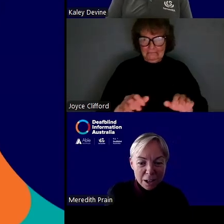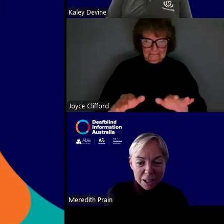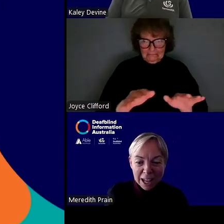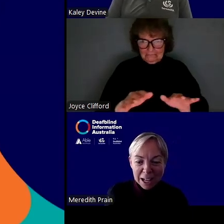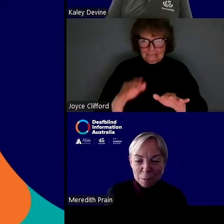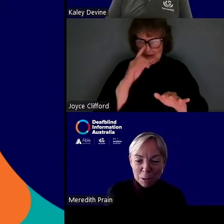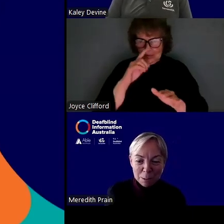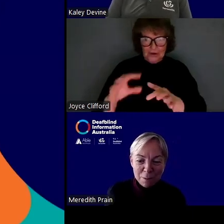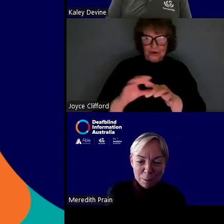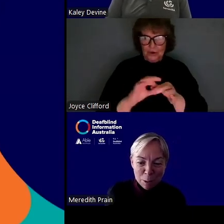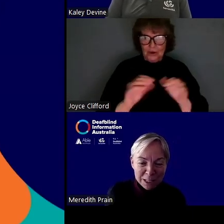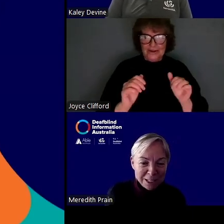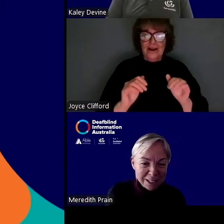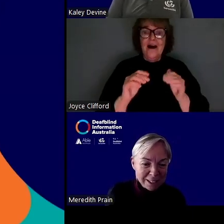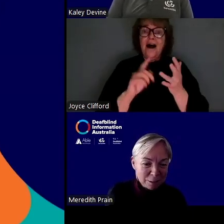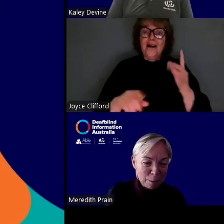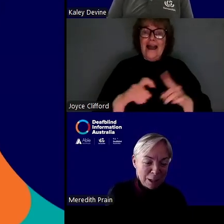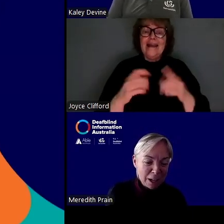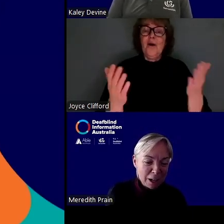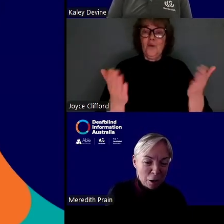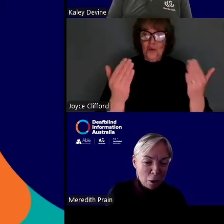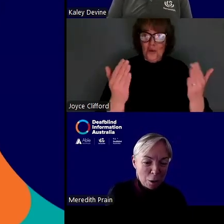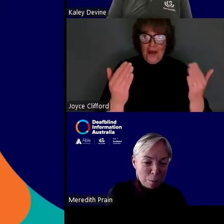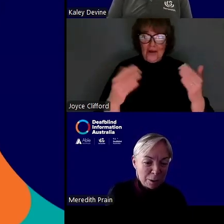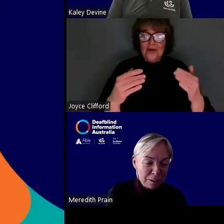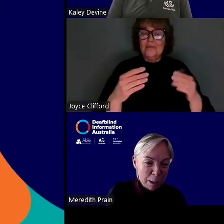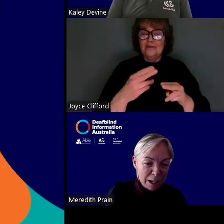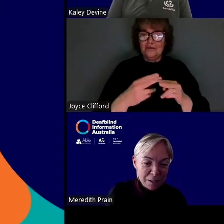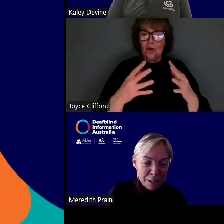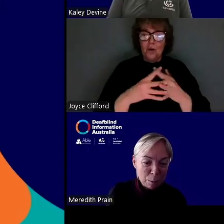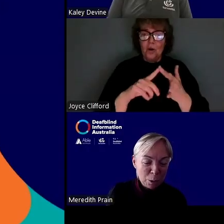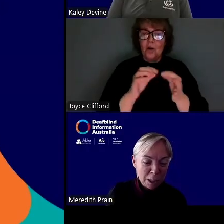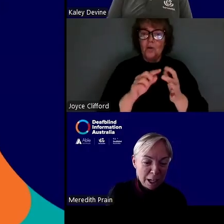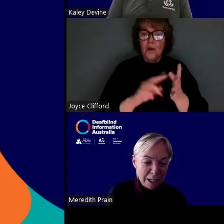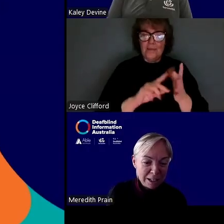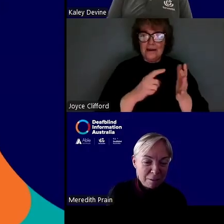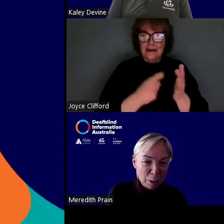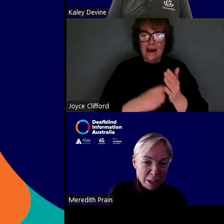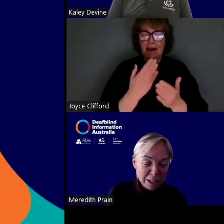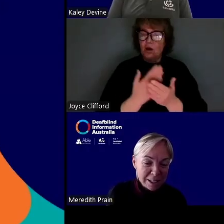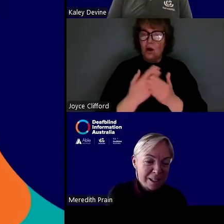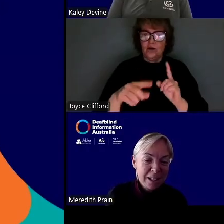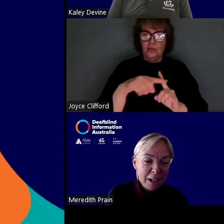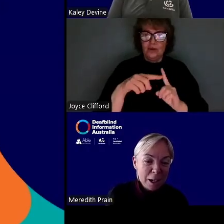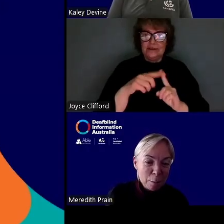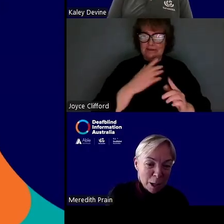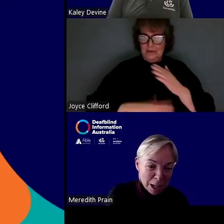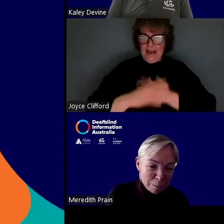Welcome everybody to this webinar on positive behaviour support and deafblindness. My name